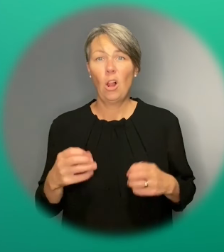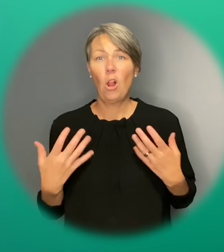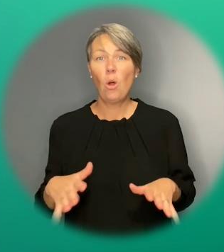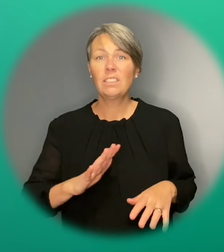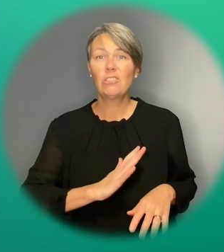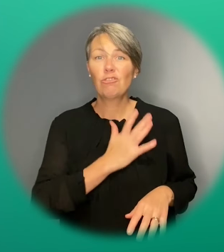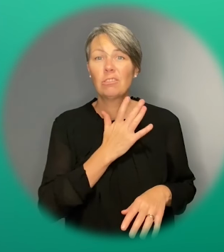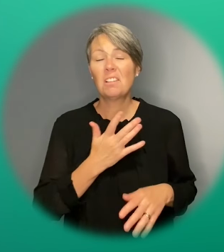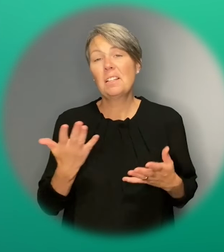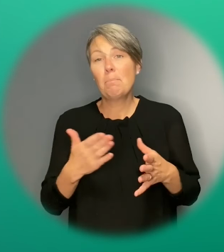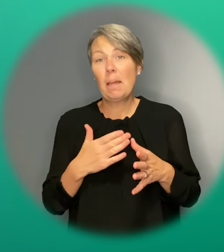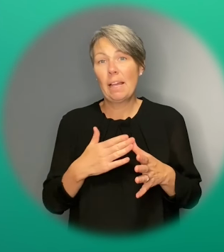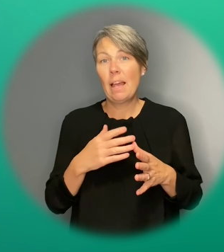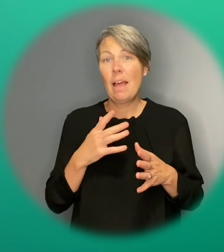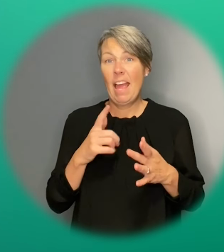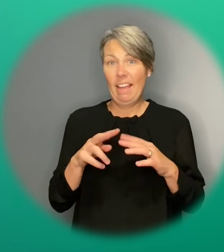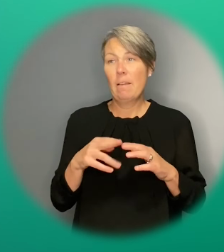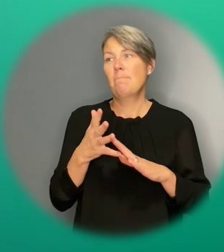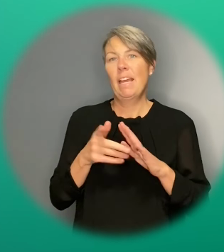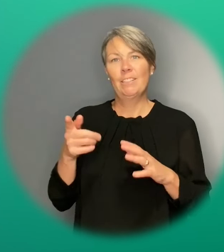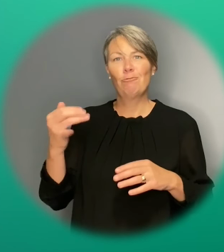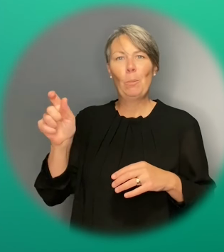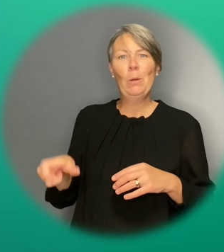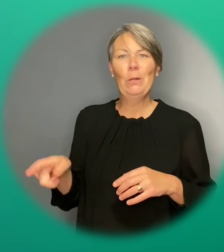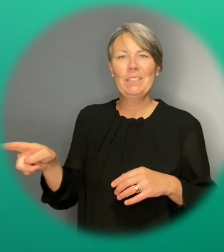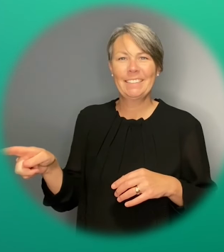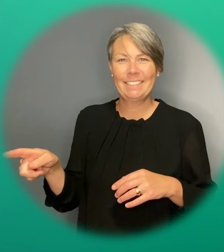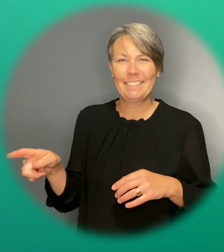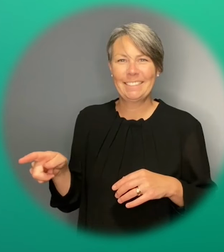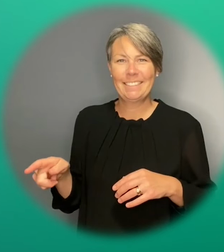little off because conversations like this are tricky and not always the most